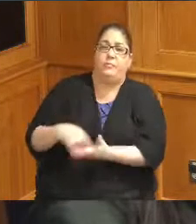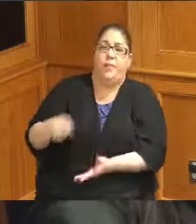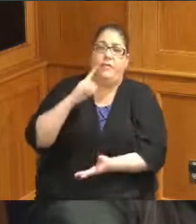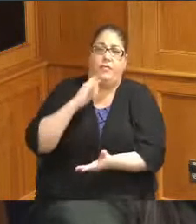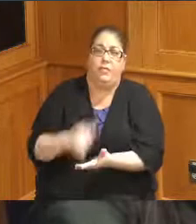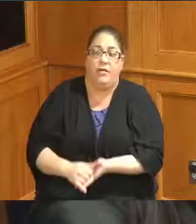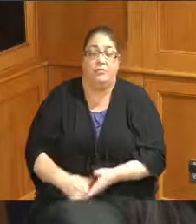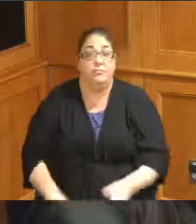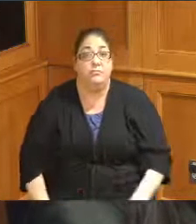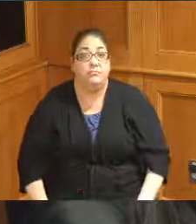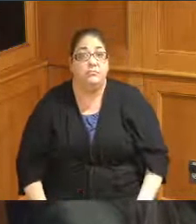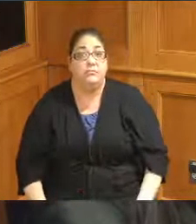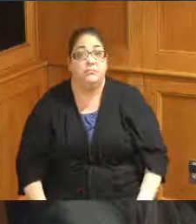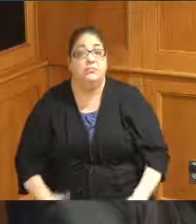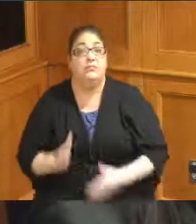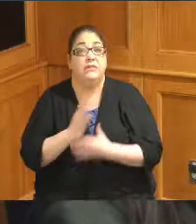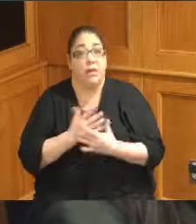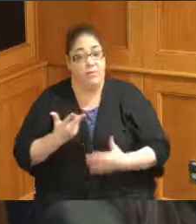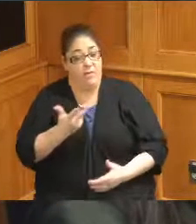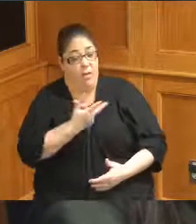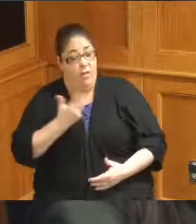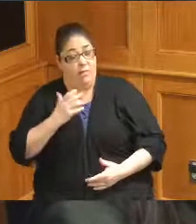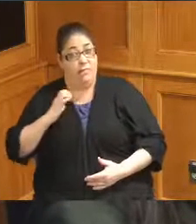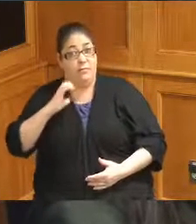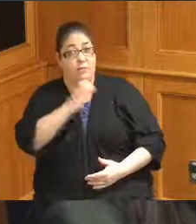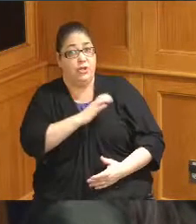Commissioners some of us got some ideas based on what we heard from the public